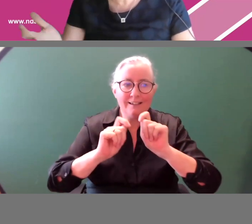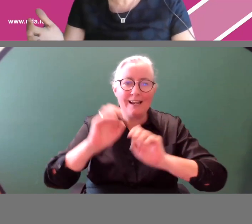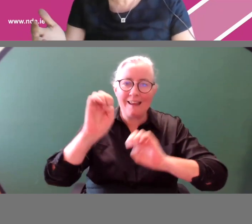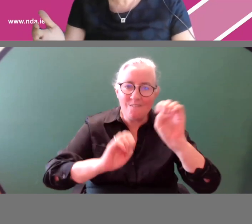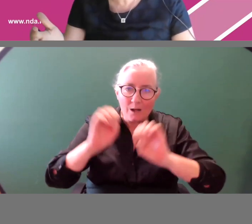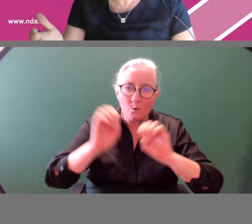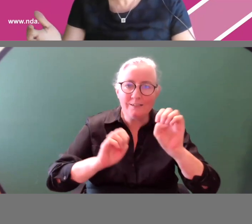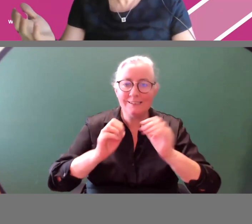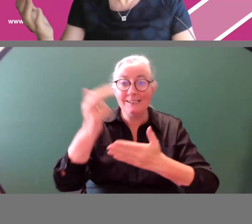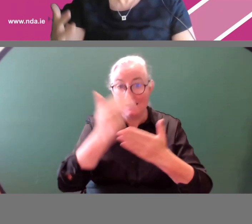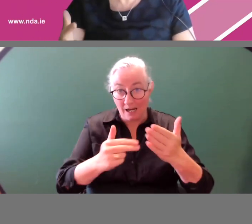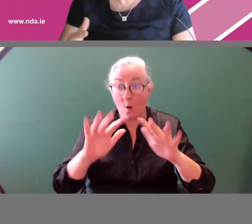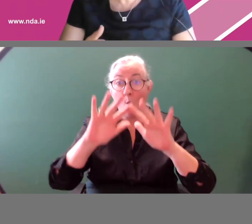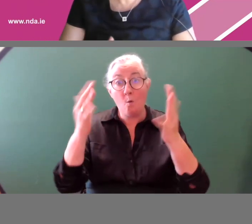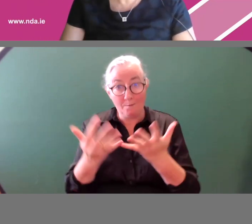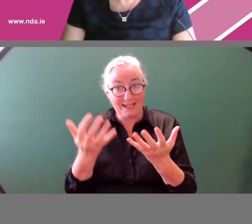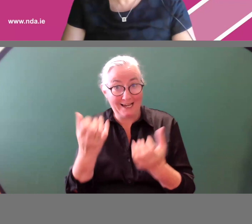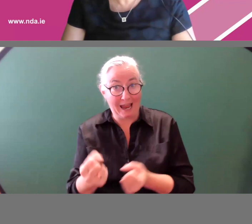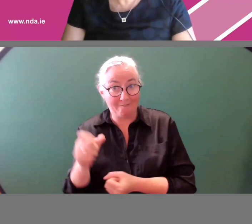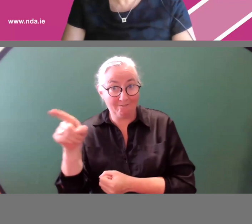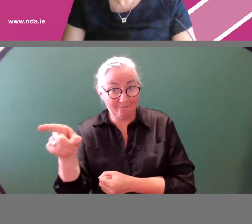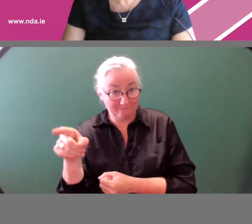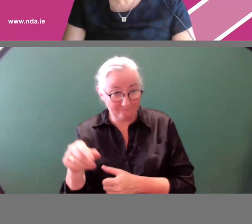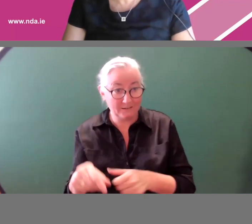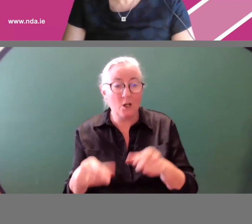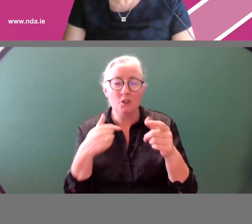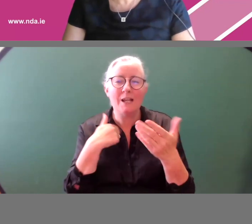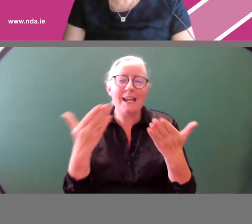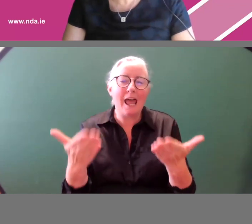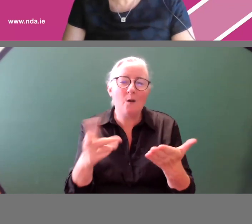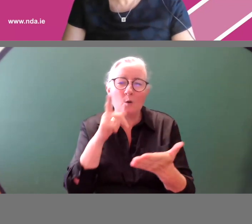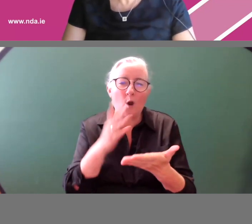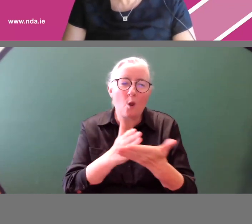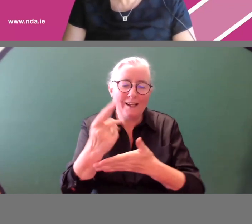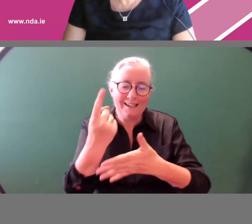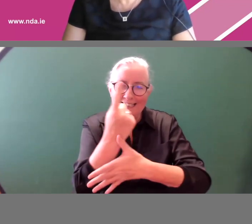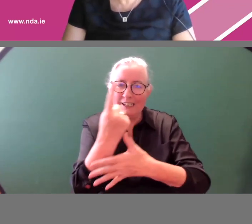of them on our website but what I am going to do now is talk through each principle just with an